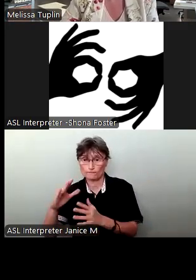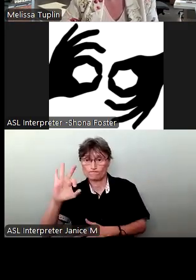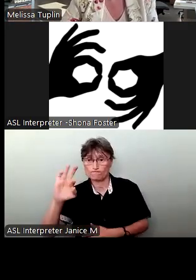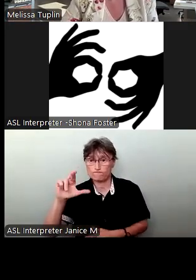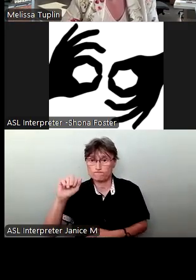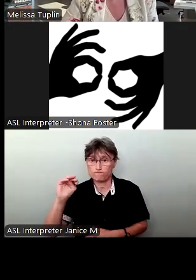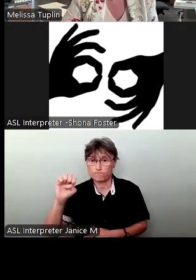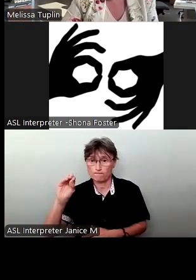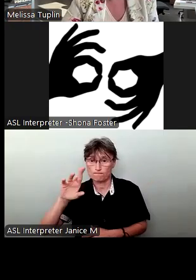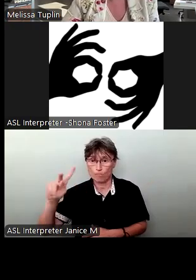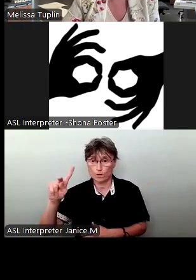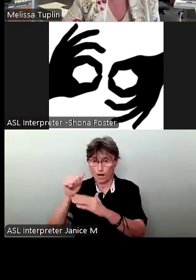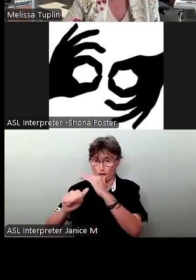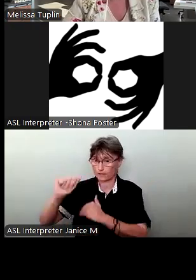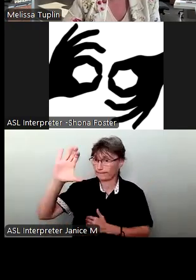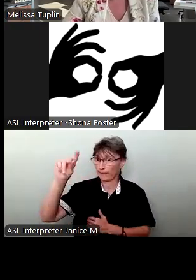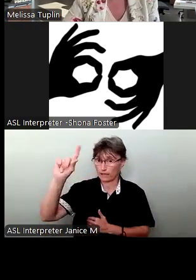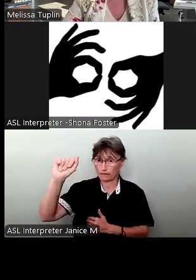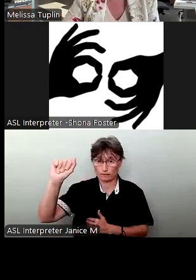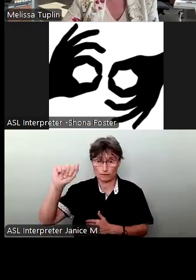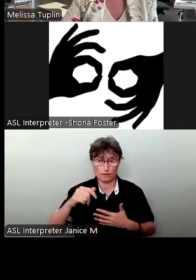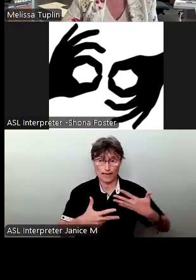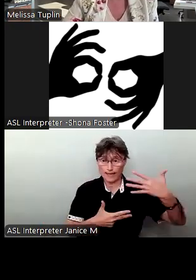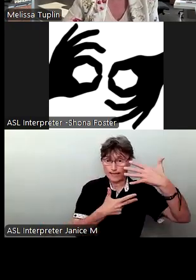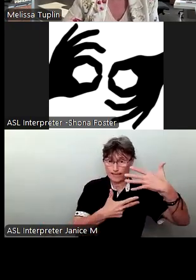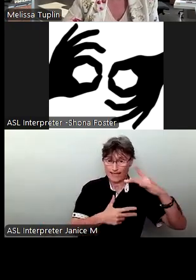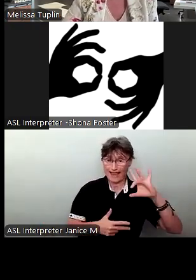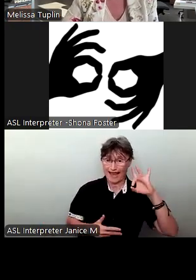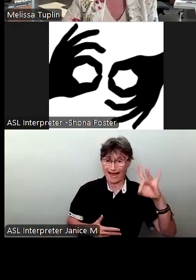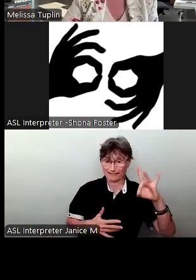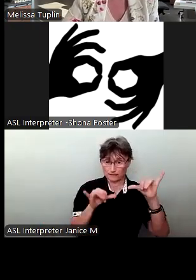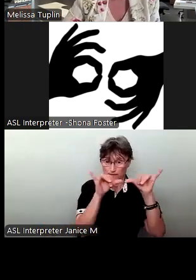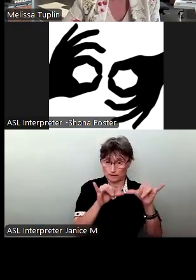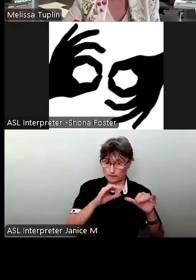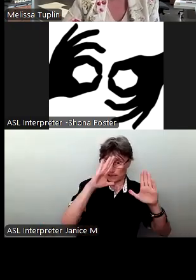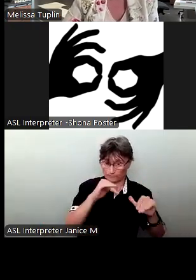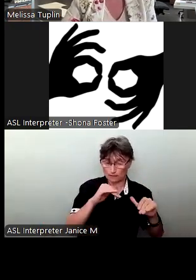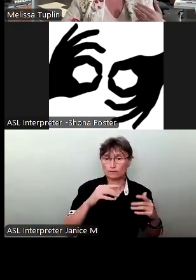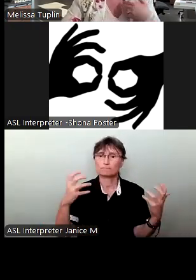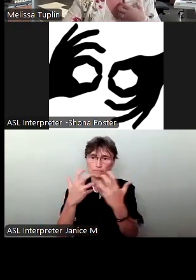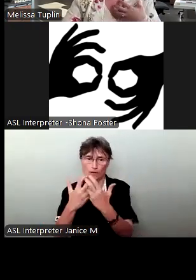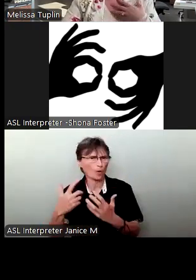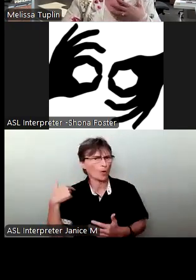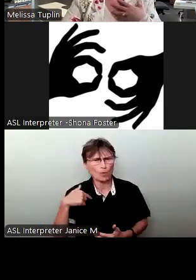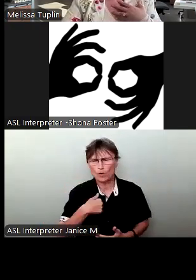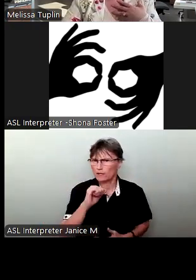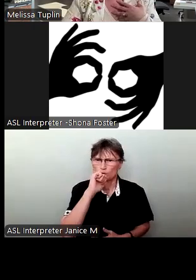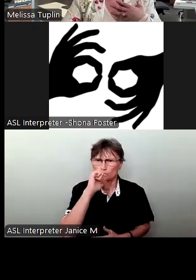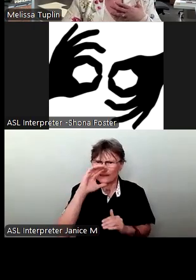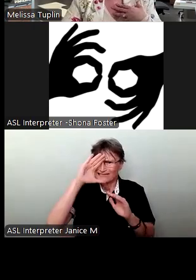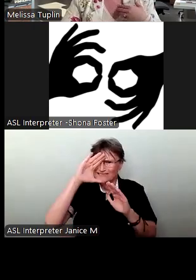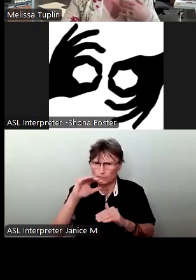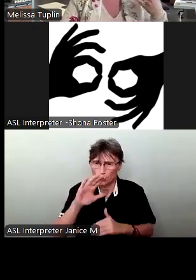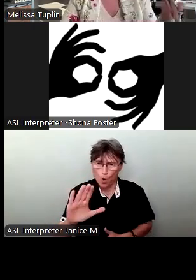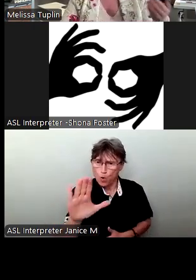So while we do not expect your own strategy or priorities to directly align with CADA’s, we